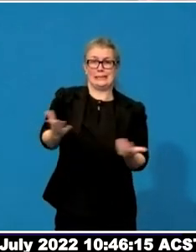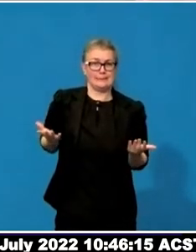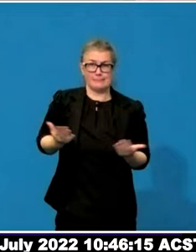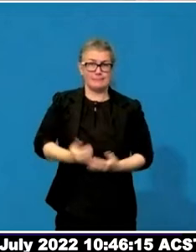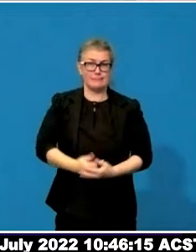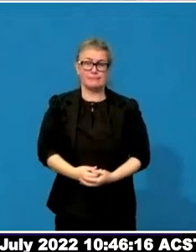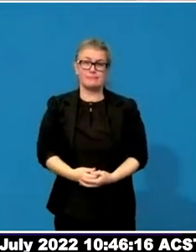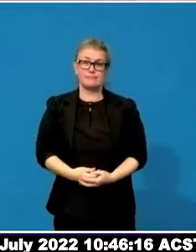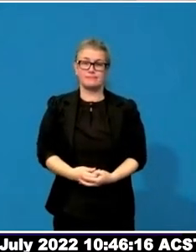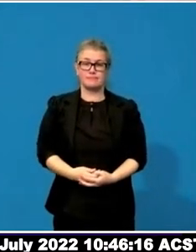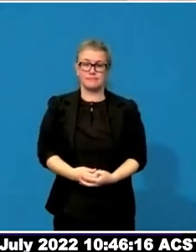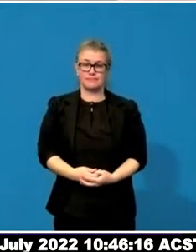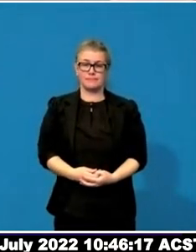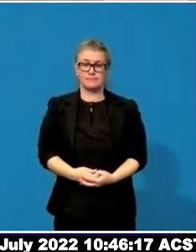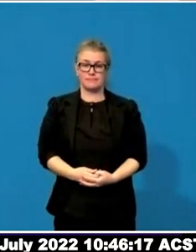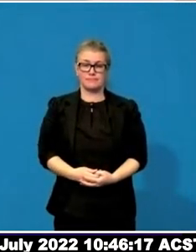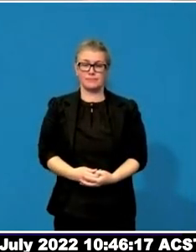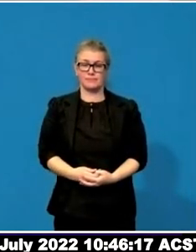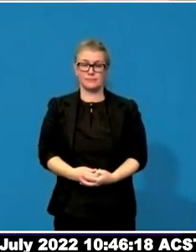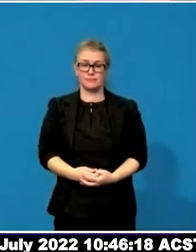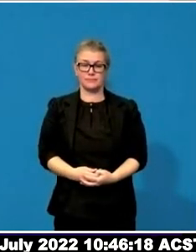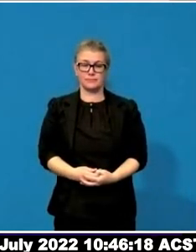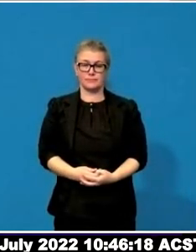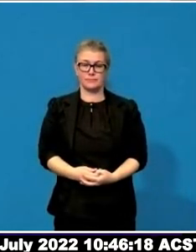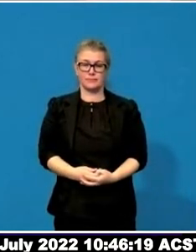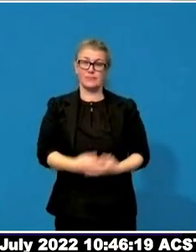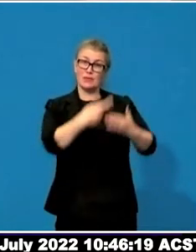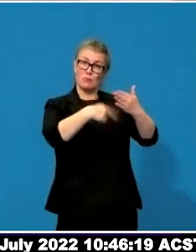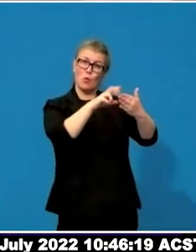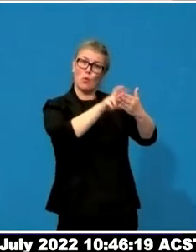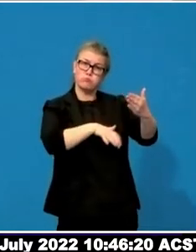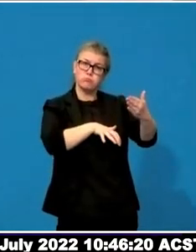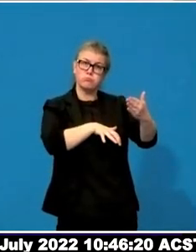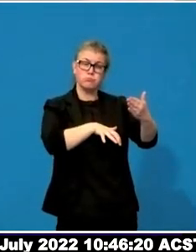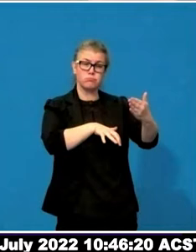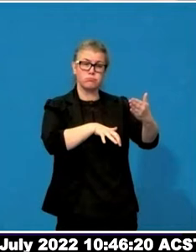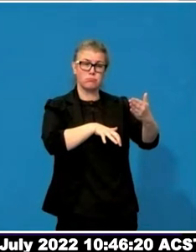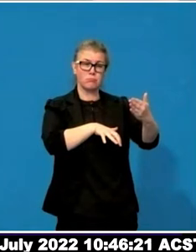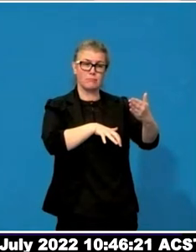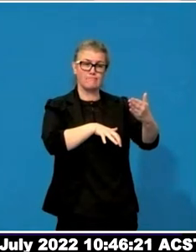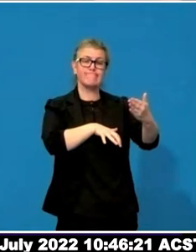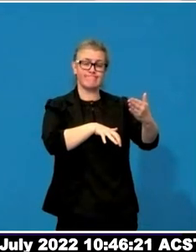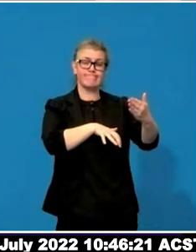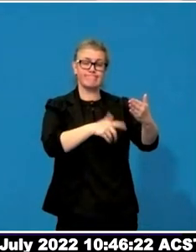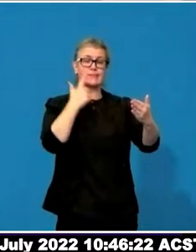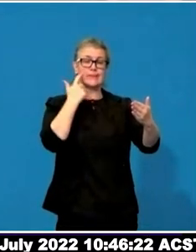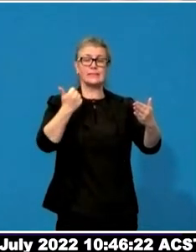The report also found that it was highly unlikely that any disability services would